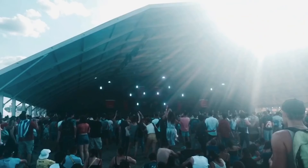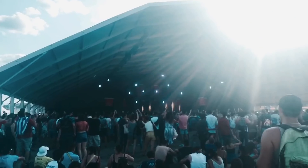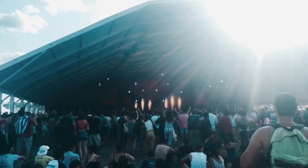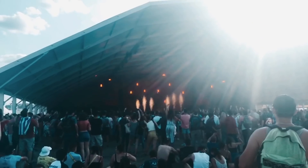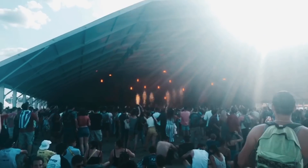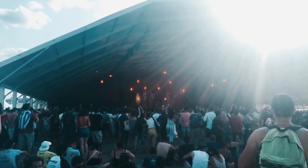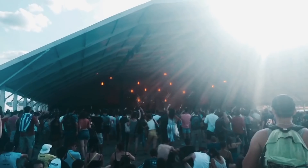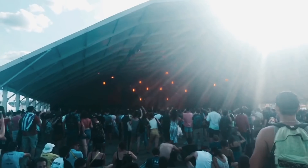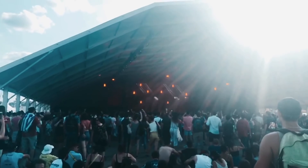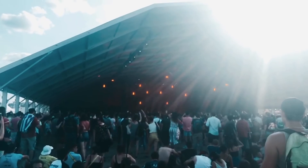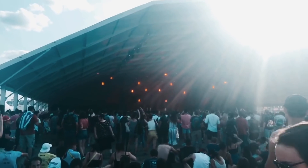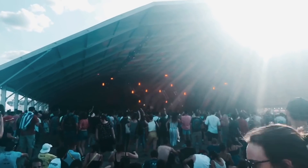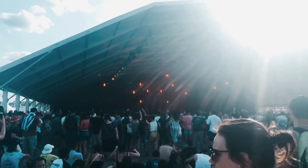It was really fun.